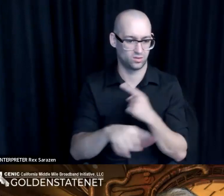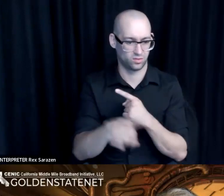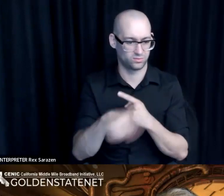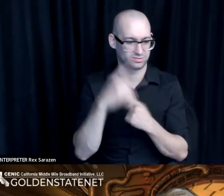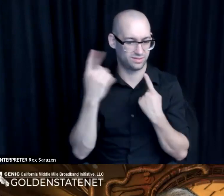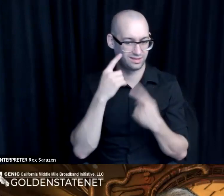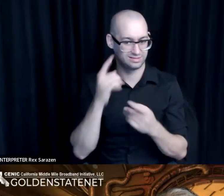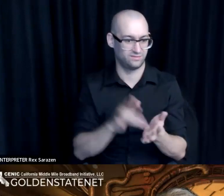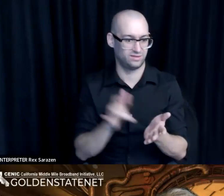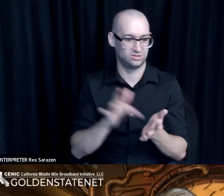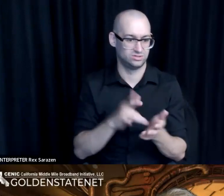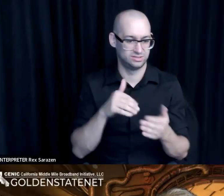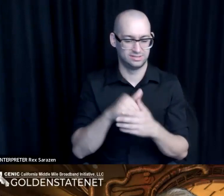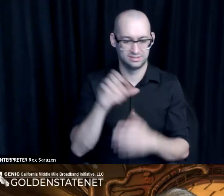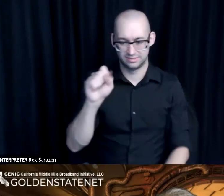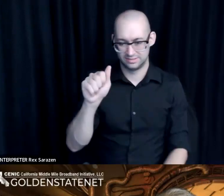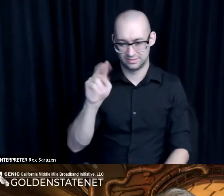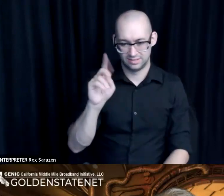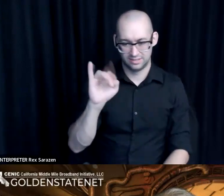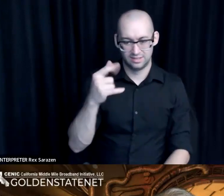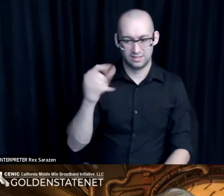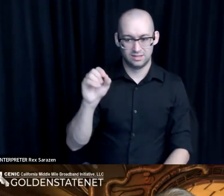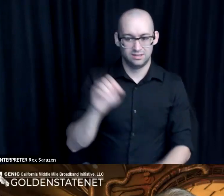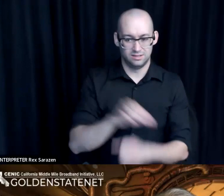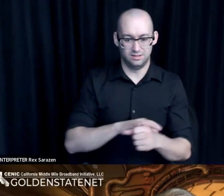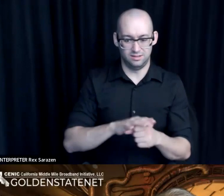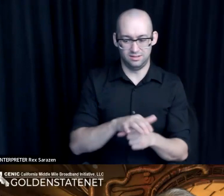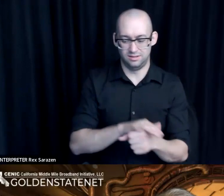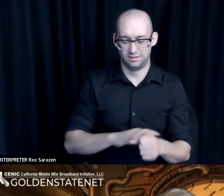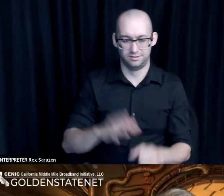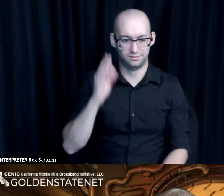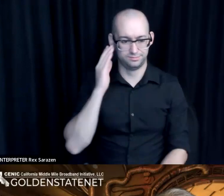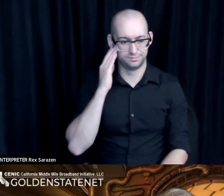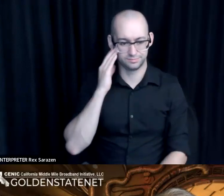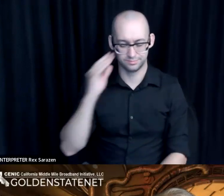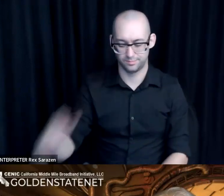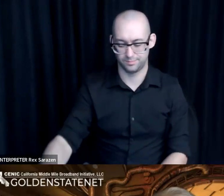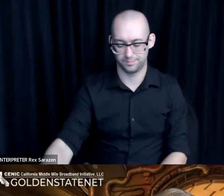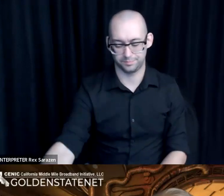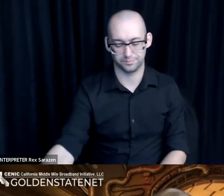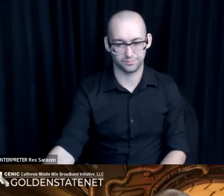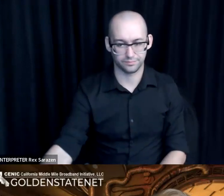in the San Diego region, as you're well aware, EBKI is a member of SCTCA. So maybe you could